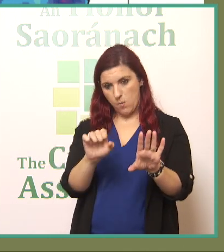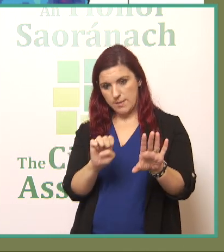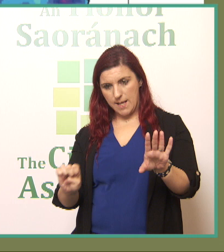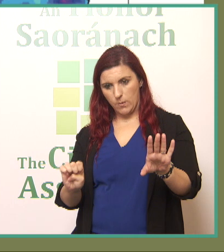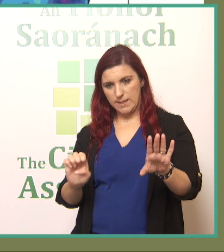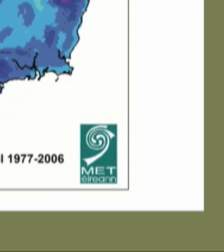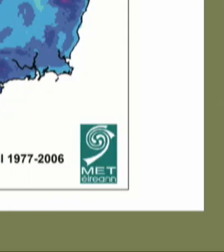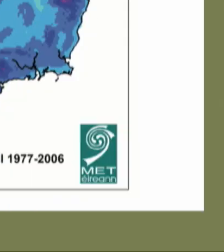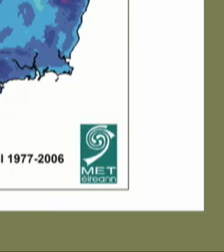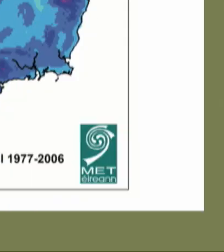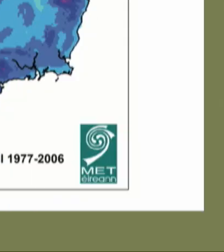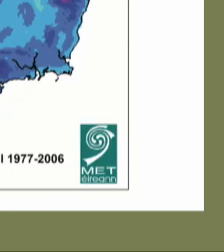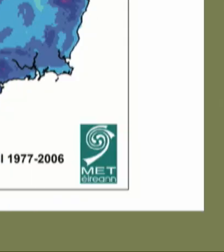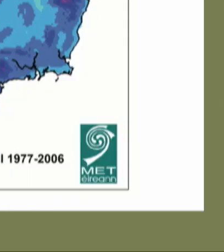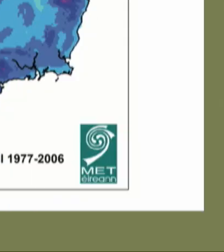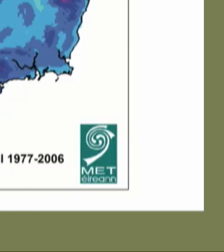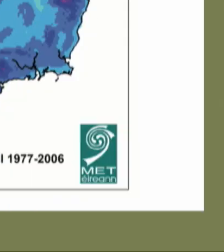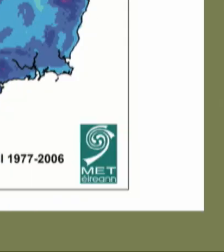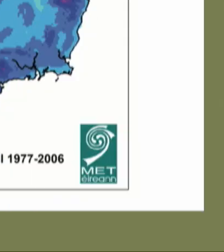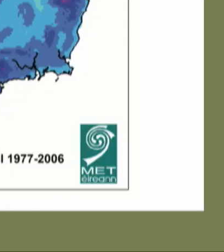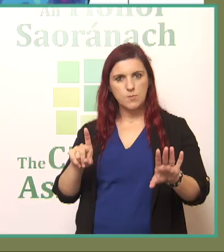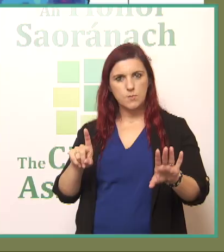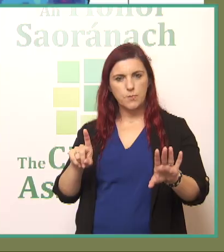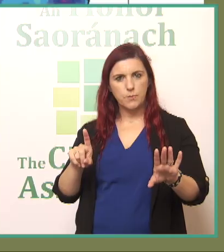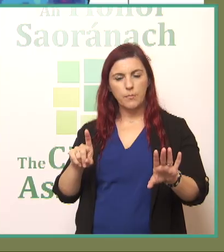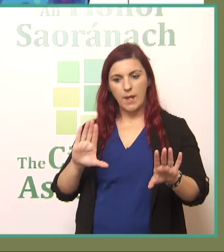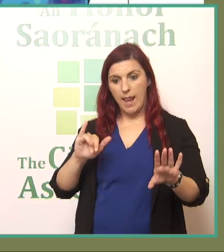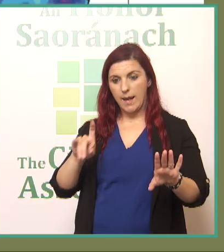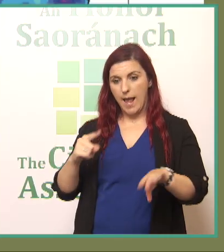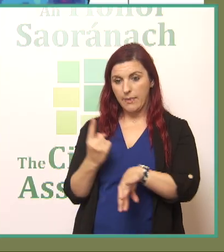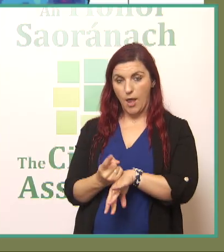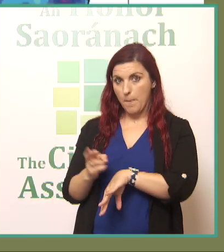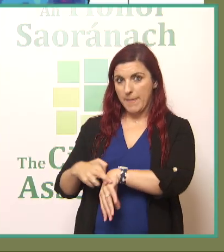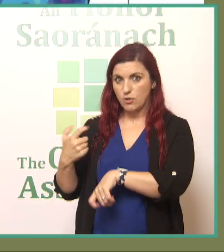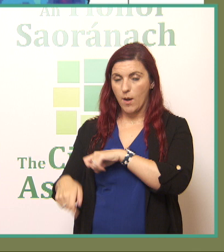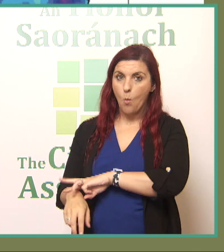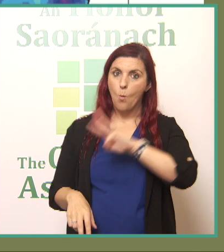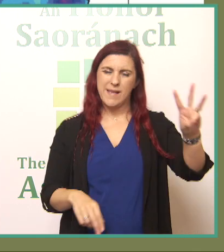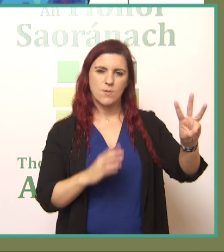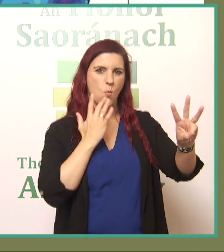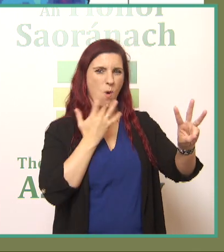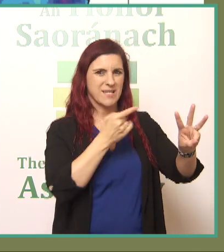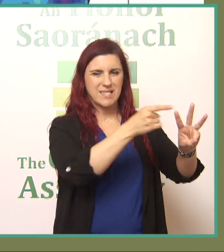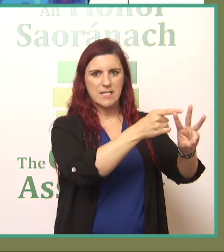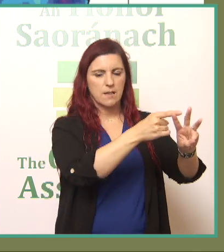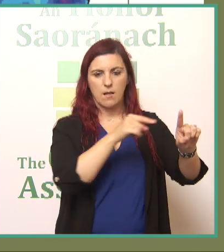country the lands tend to be better drained than when we go west and that influences the type of